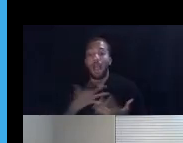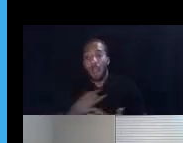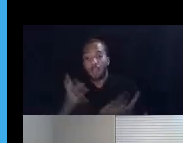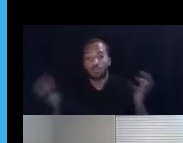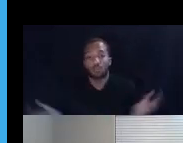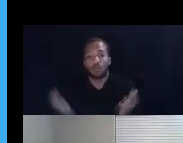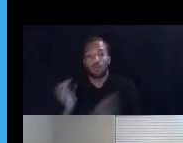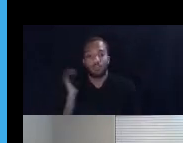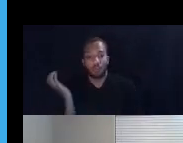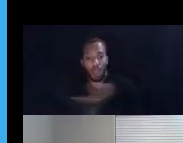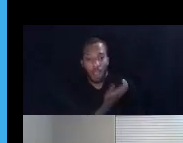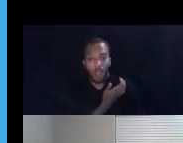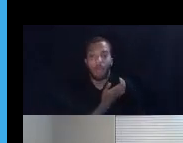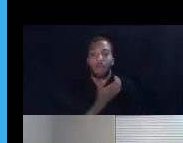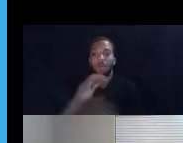to speak up on that.